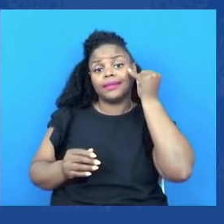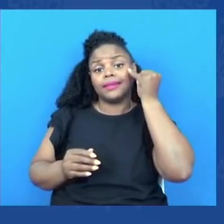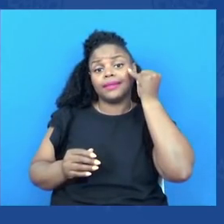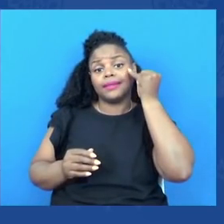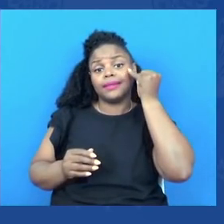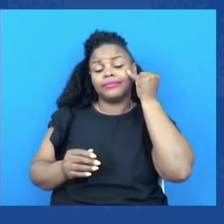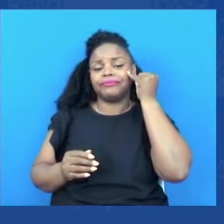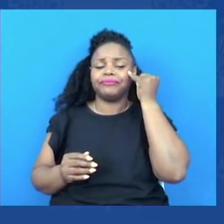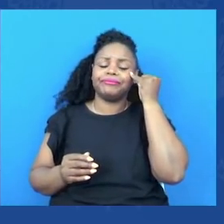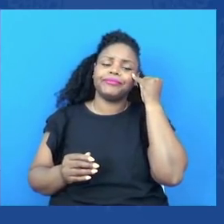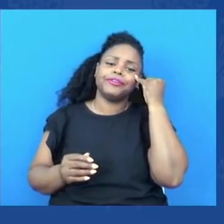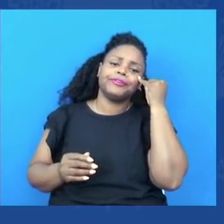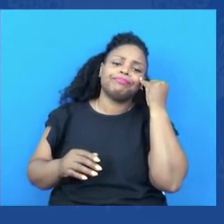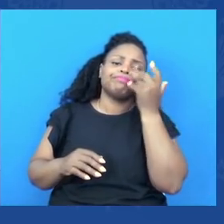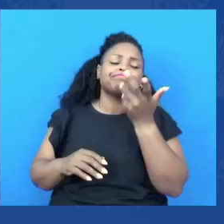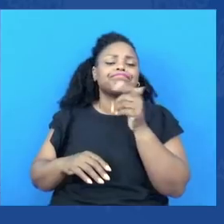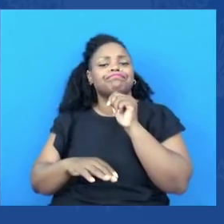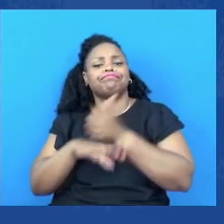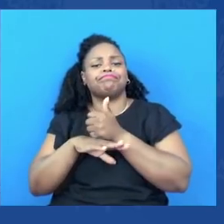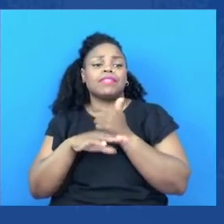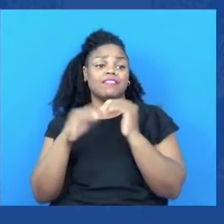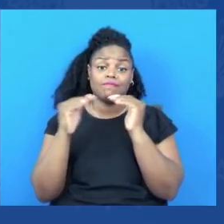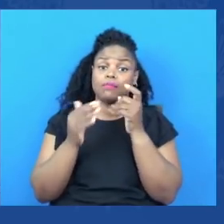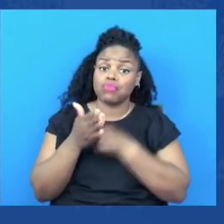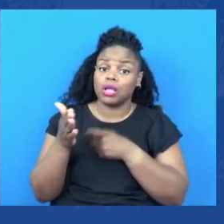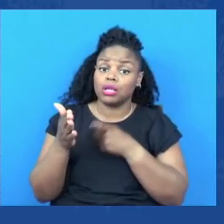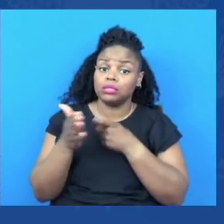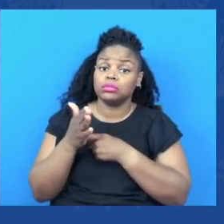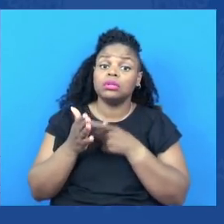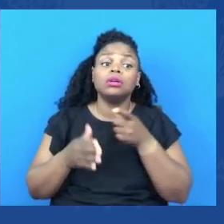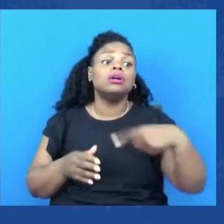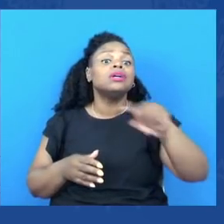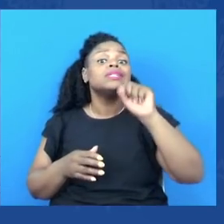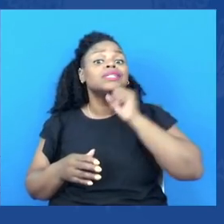For example, an expensive drug for a cancer